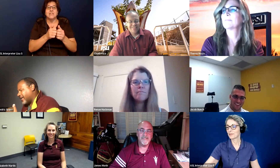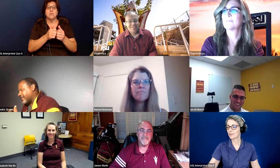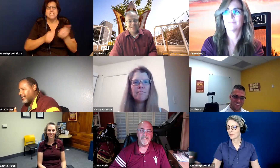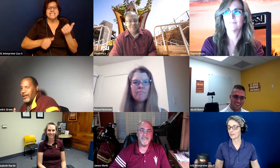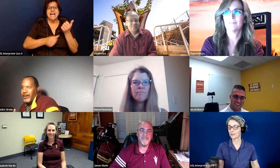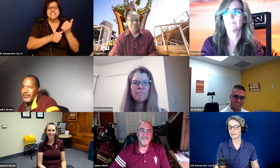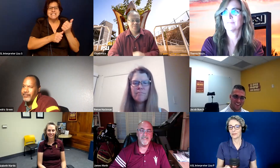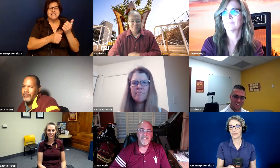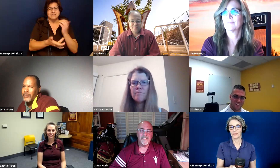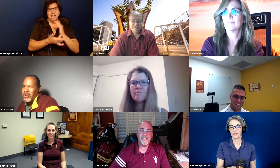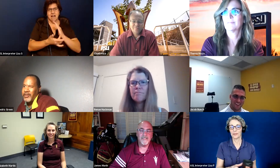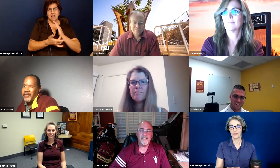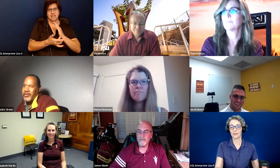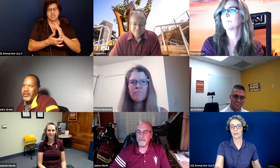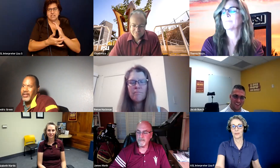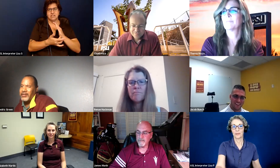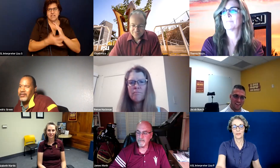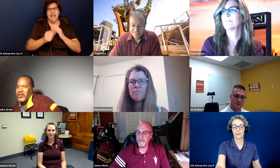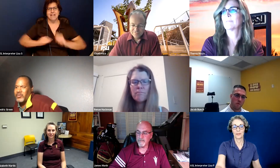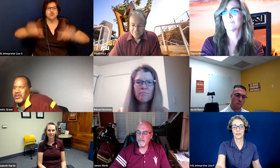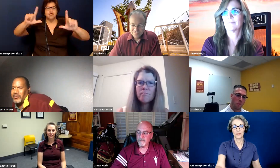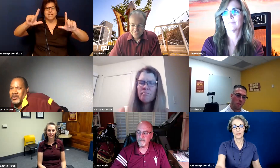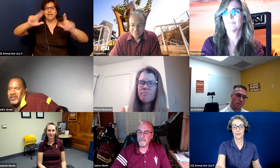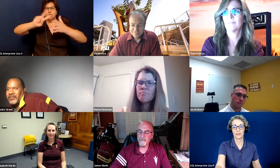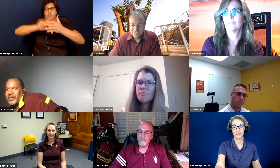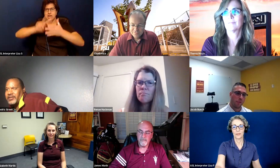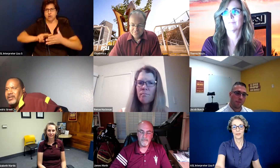and screenwriters in specifics.